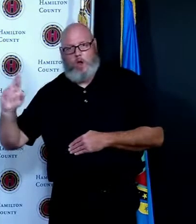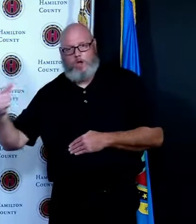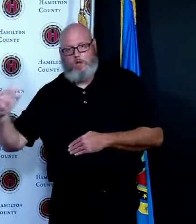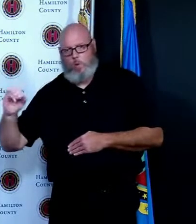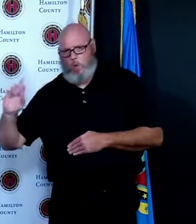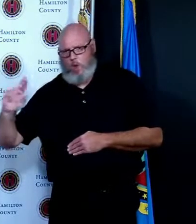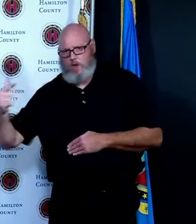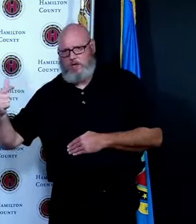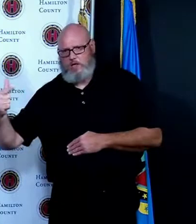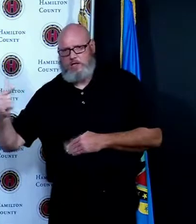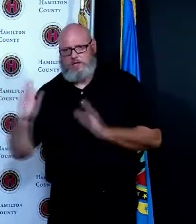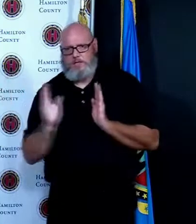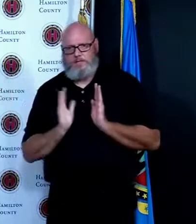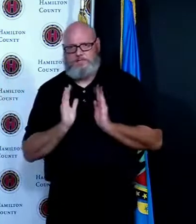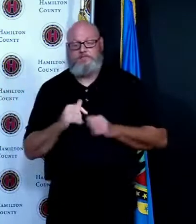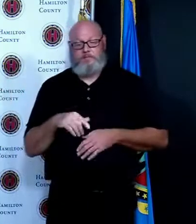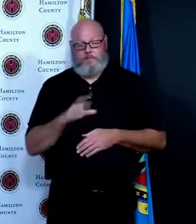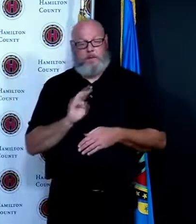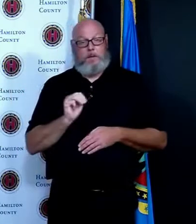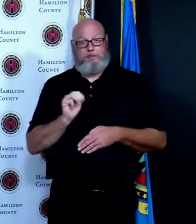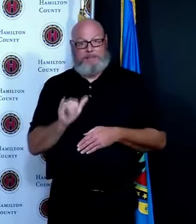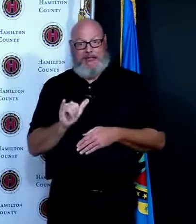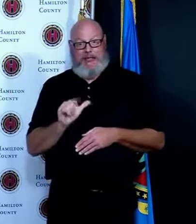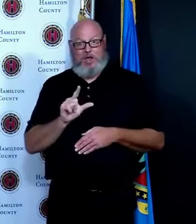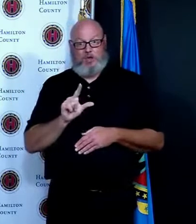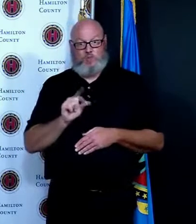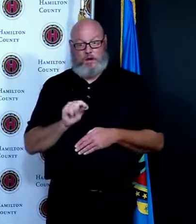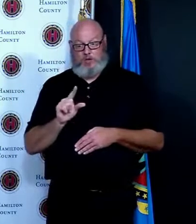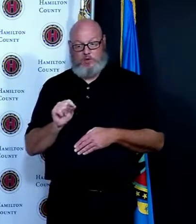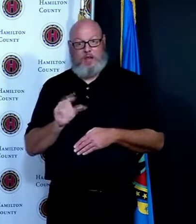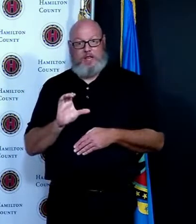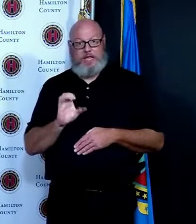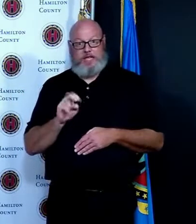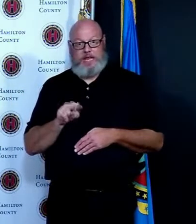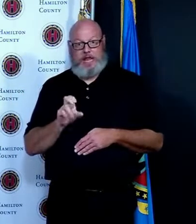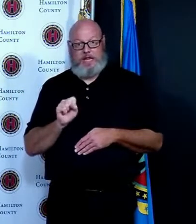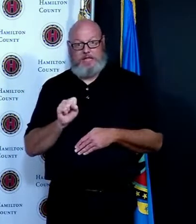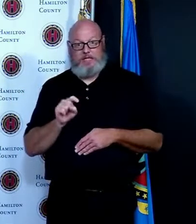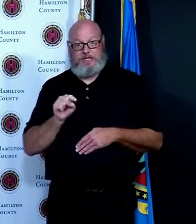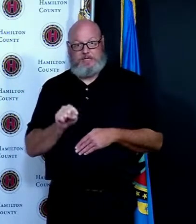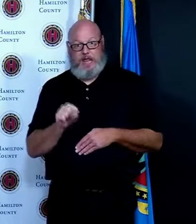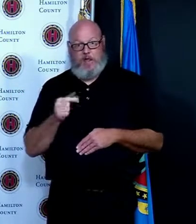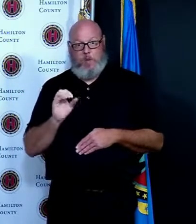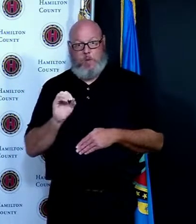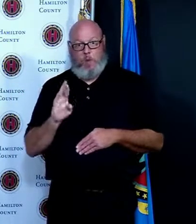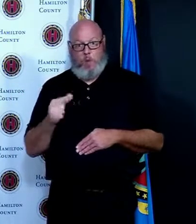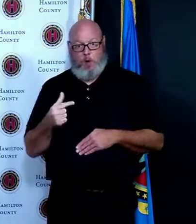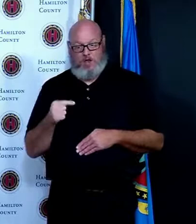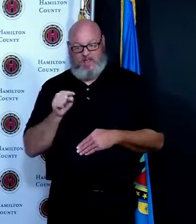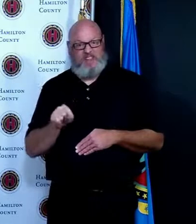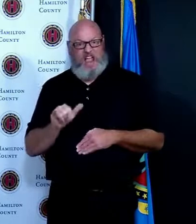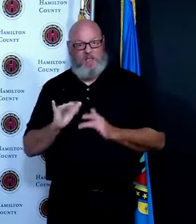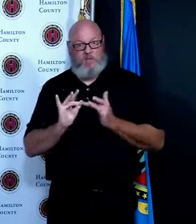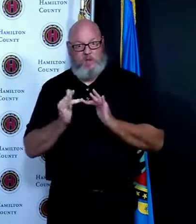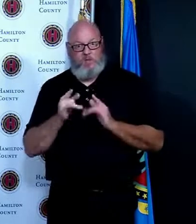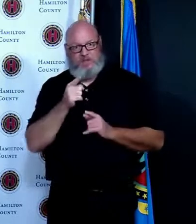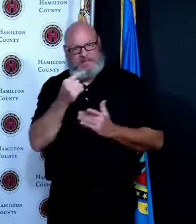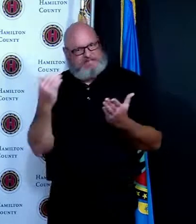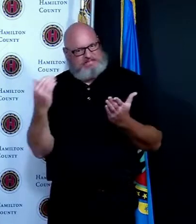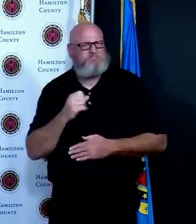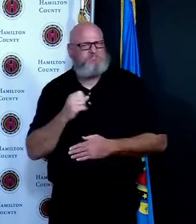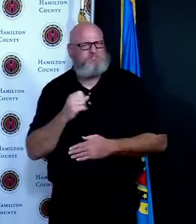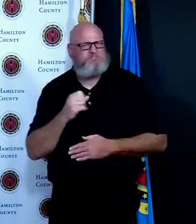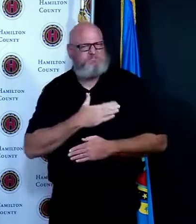and that's only slightly higher than where we were 10 years ago we know that population has grown